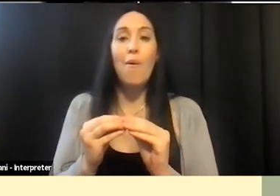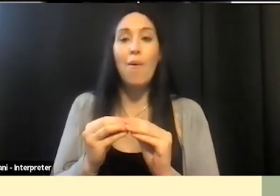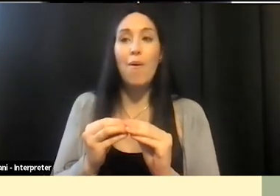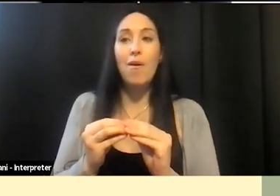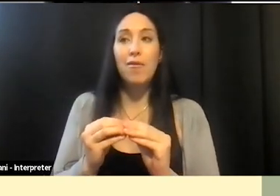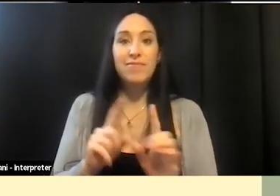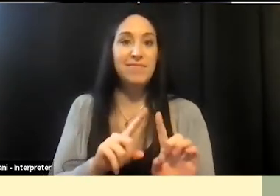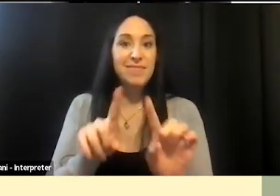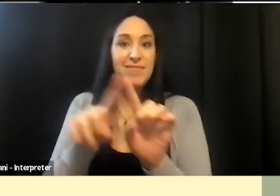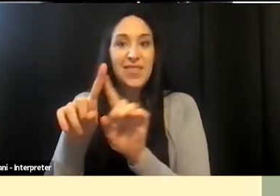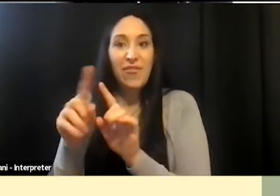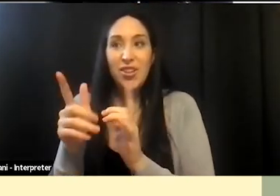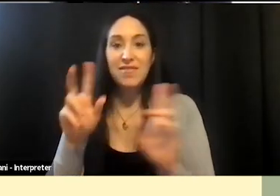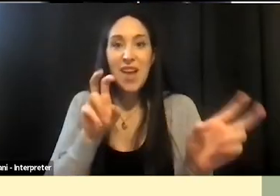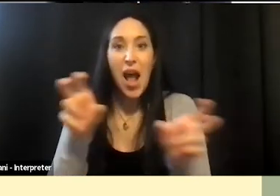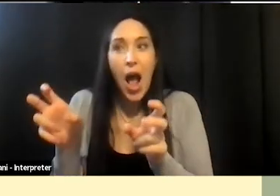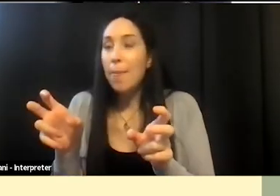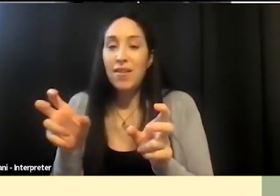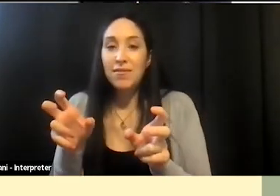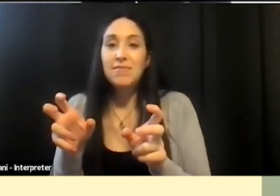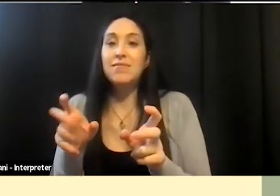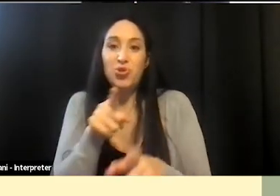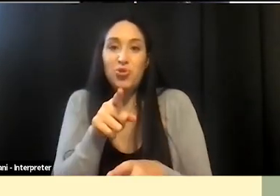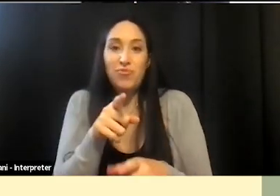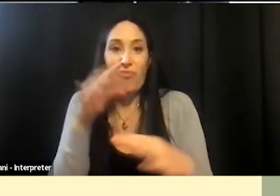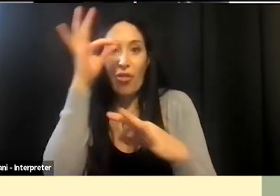I suggest you look at the 10 Days of Connection.